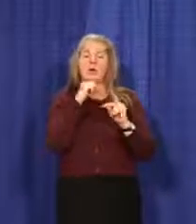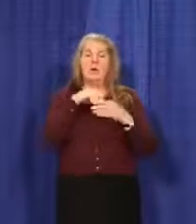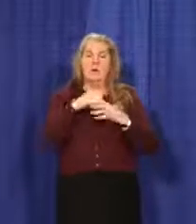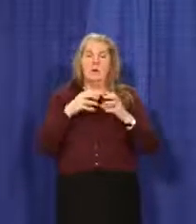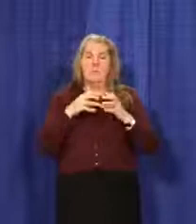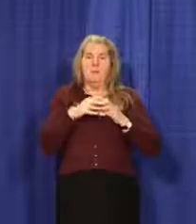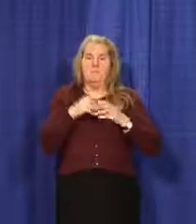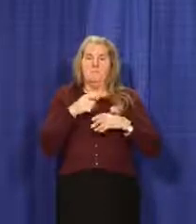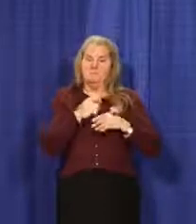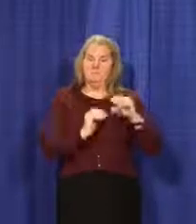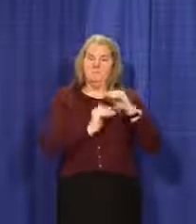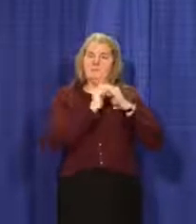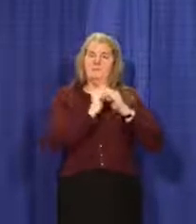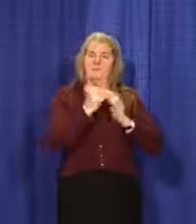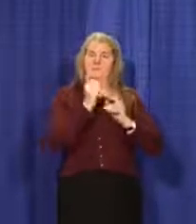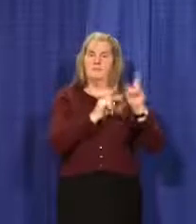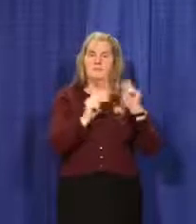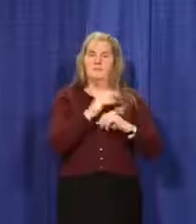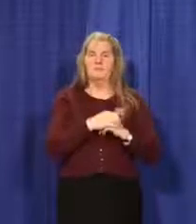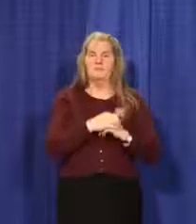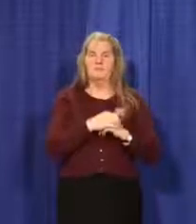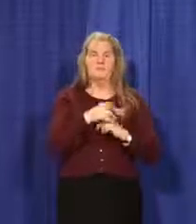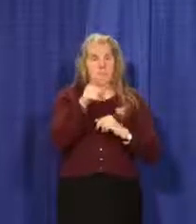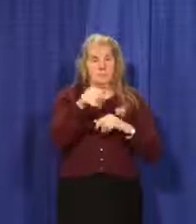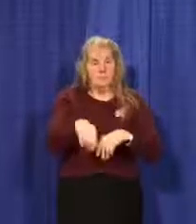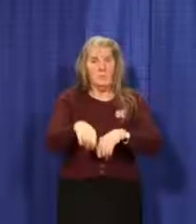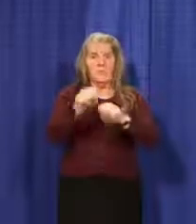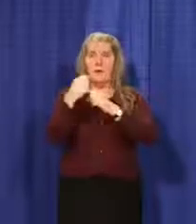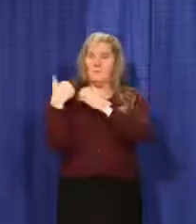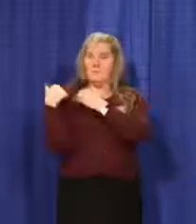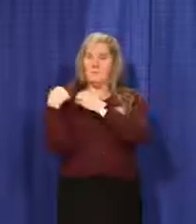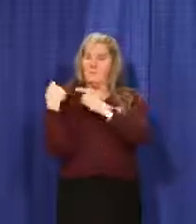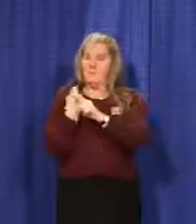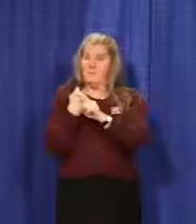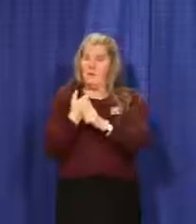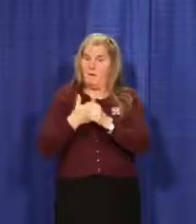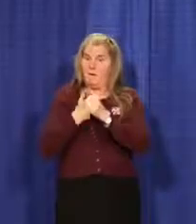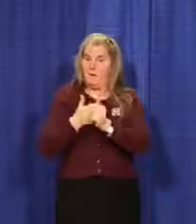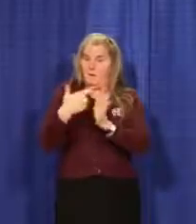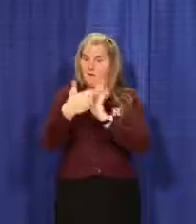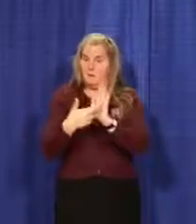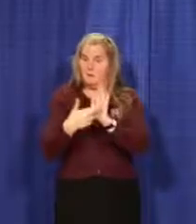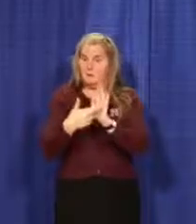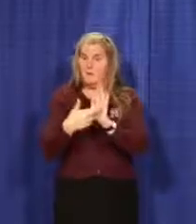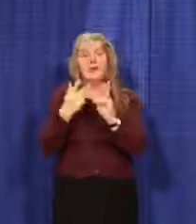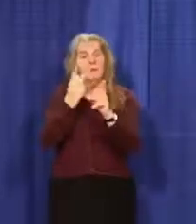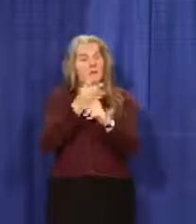are not in your bubble. The actions that you take are not only to protect yourself but